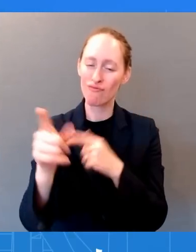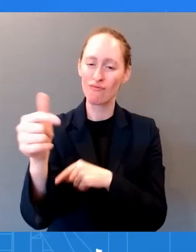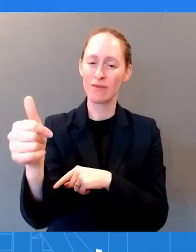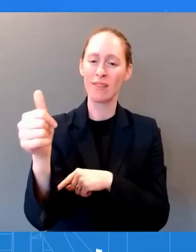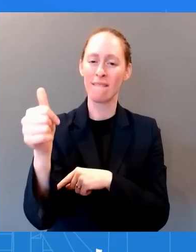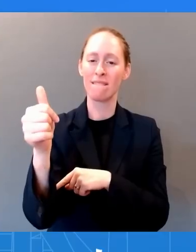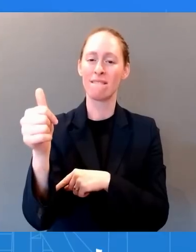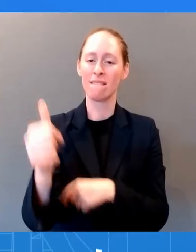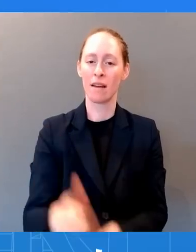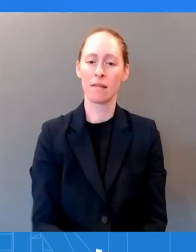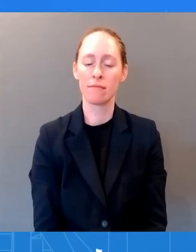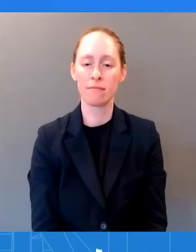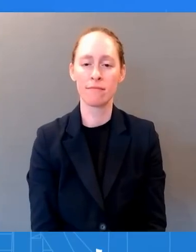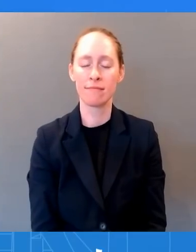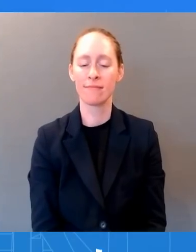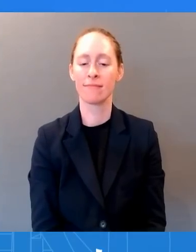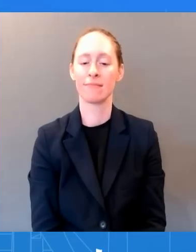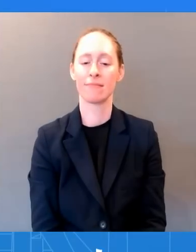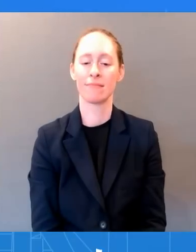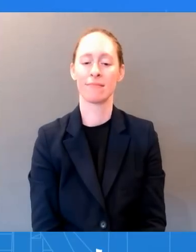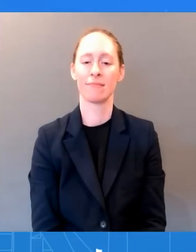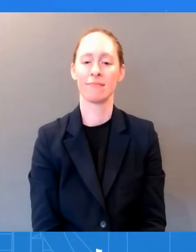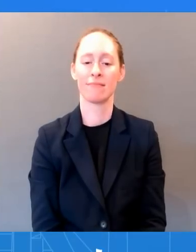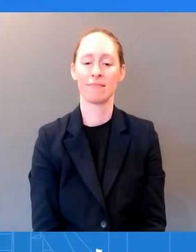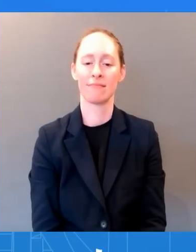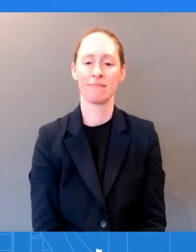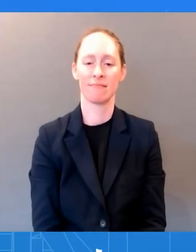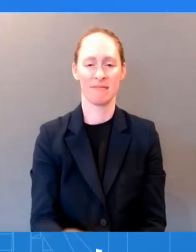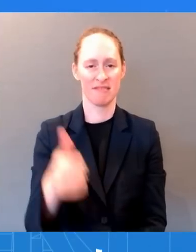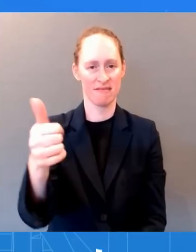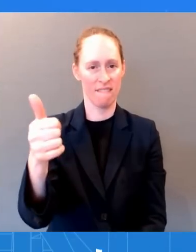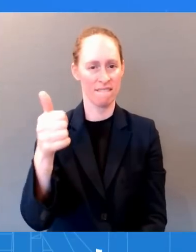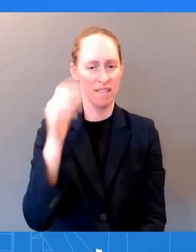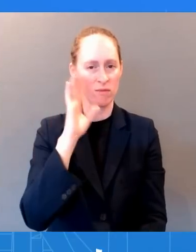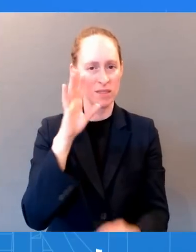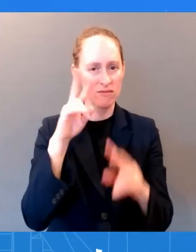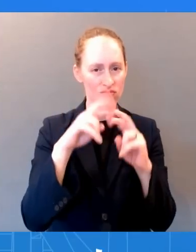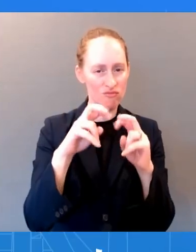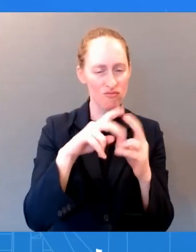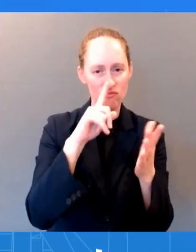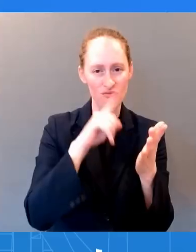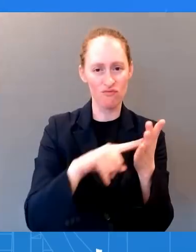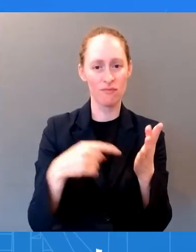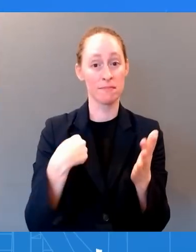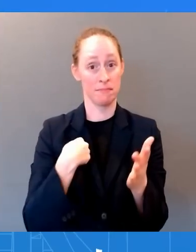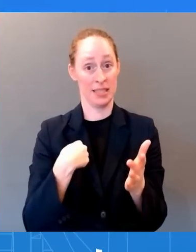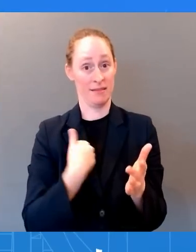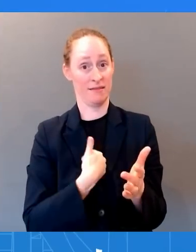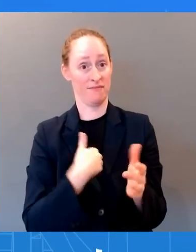that assessment that they are doing that we are not involved, we are not briefed, we are not aware of.